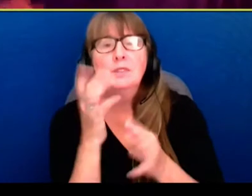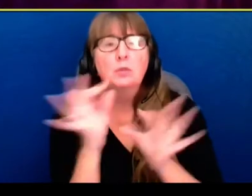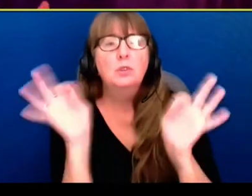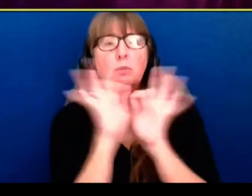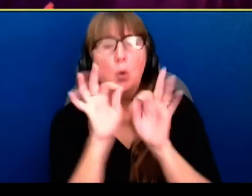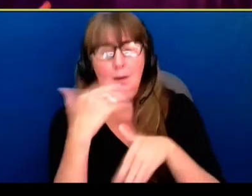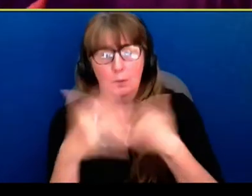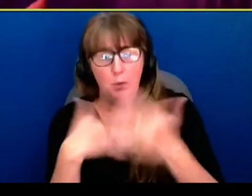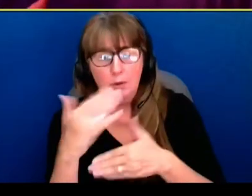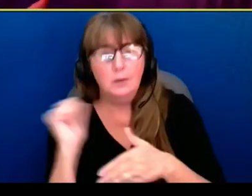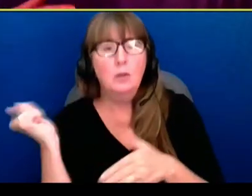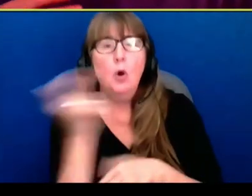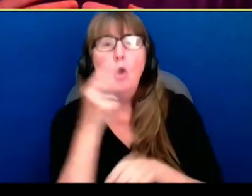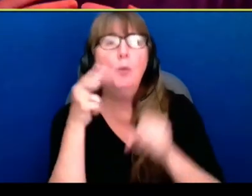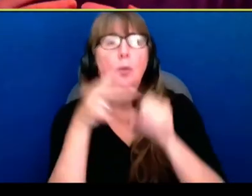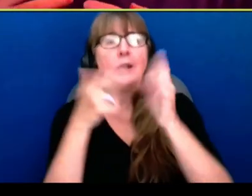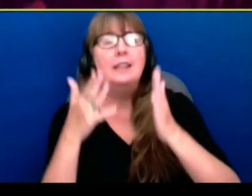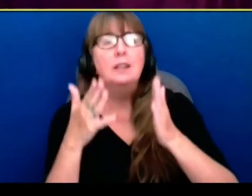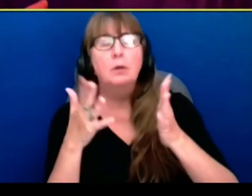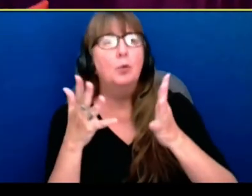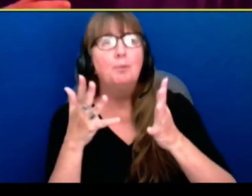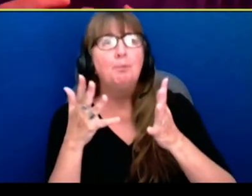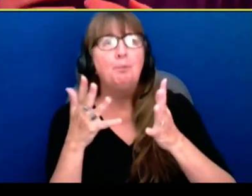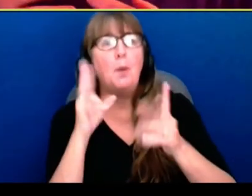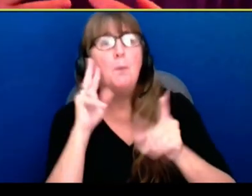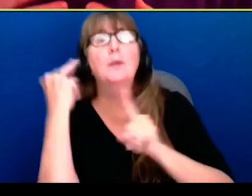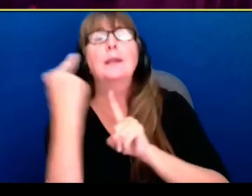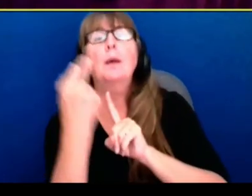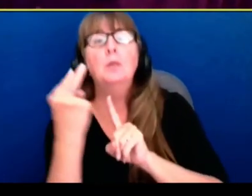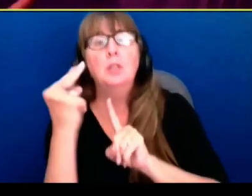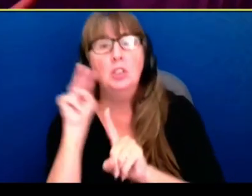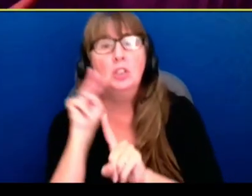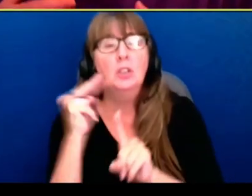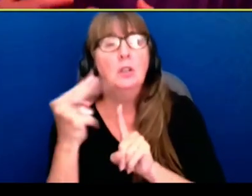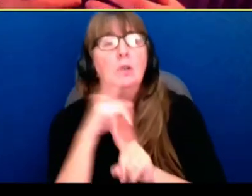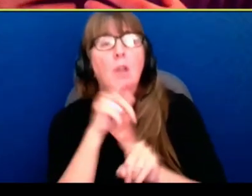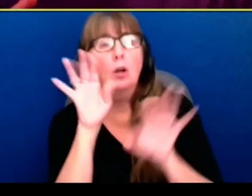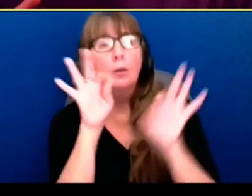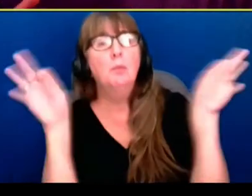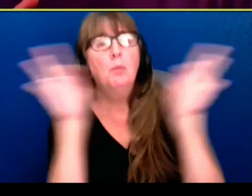All participants perceptions are important in creating an effective team.